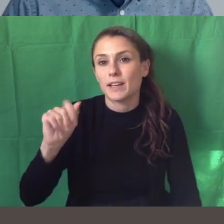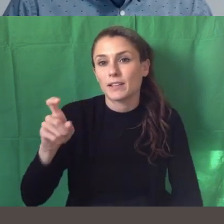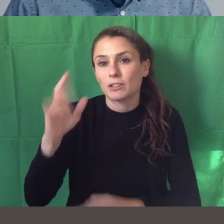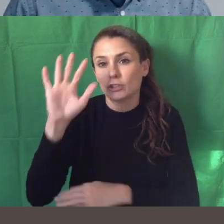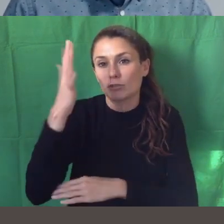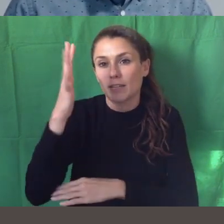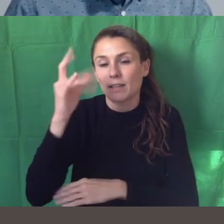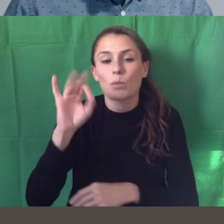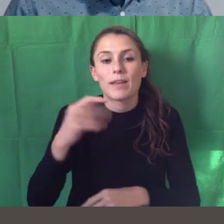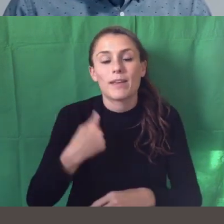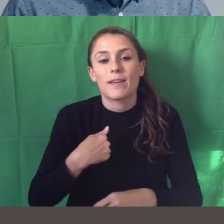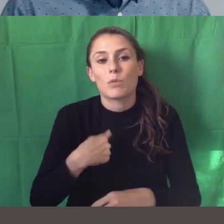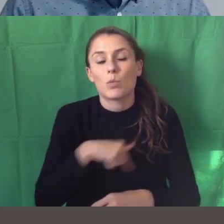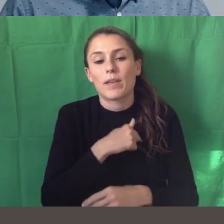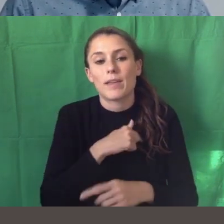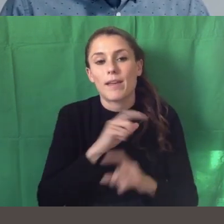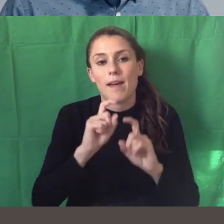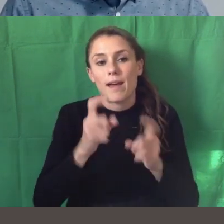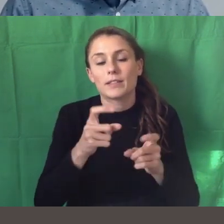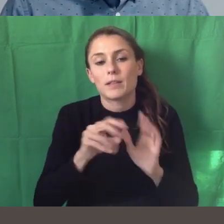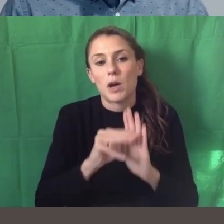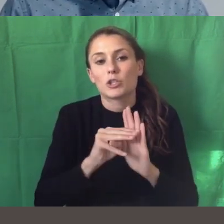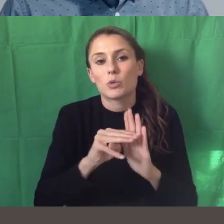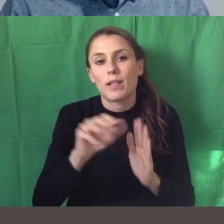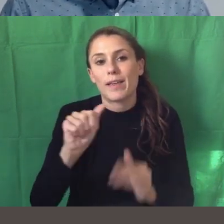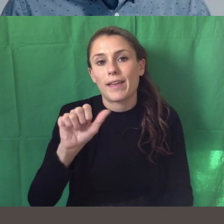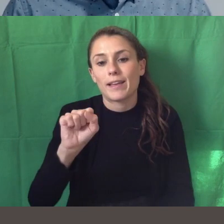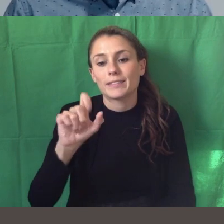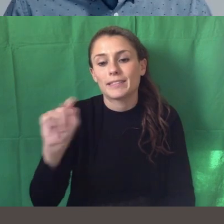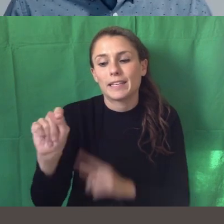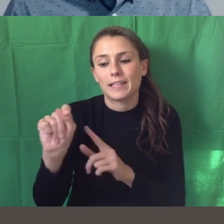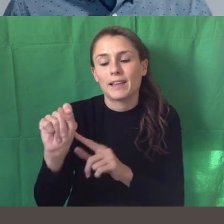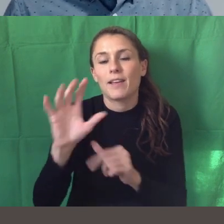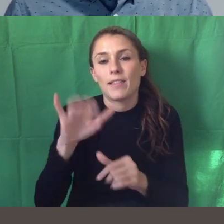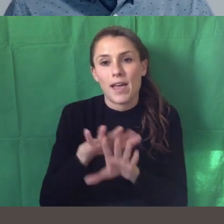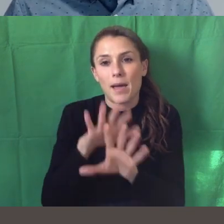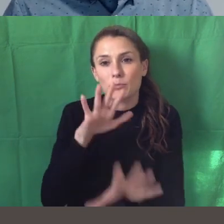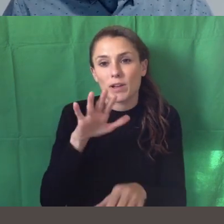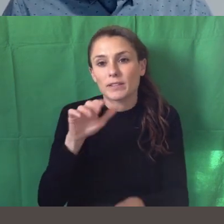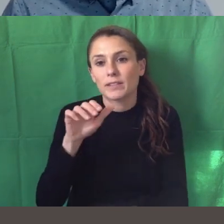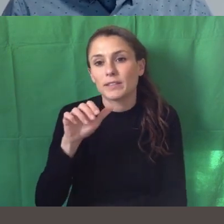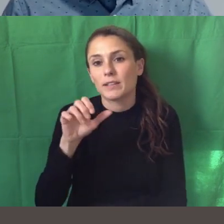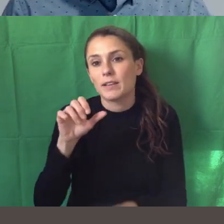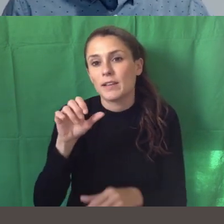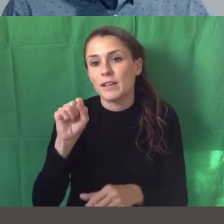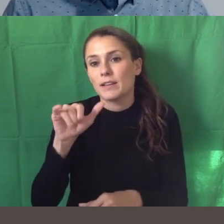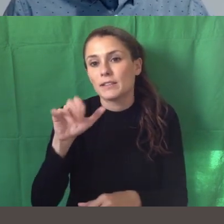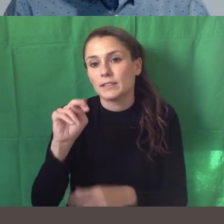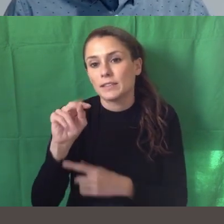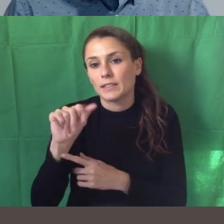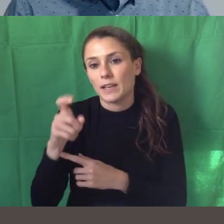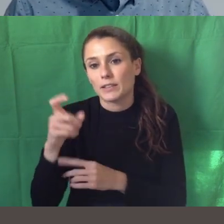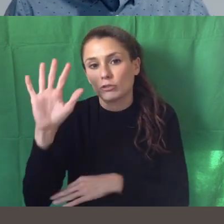So if you ask the Python built-in module AST, which stands for abstract syntax tree, to make sense of the earlier statement,